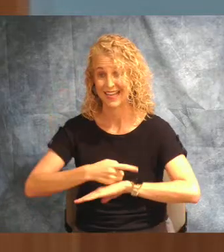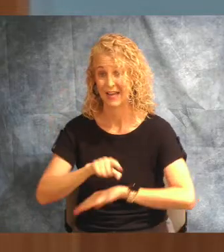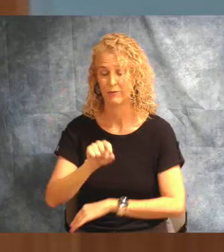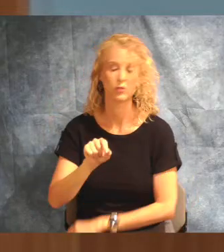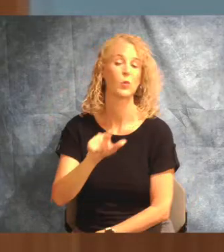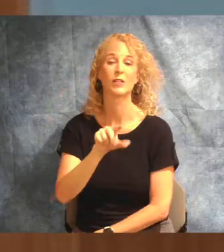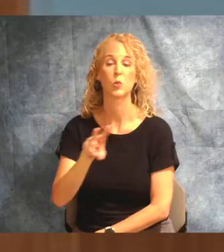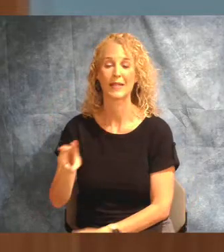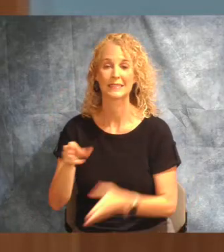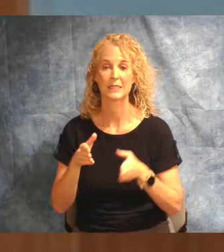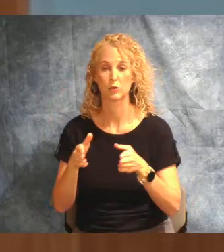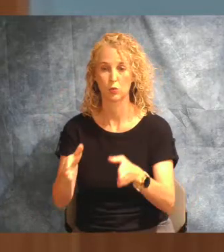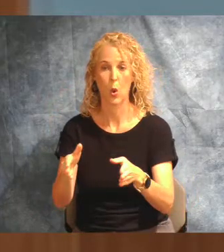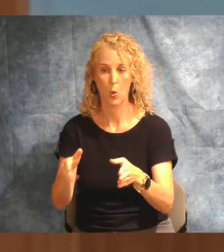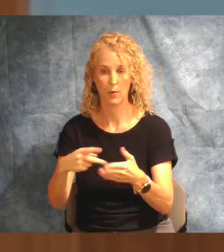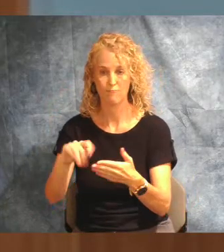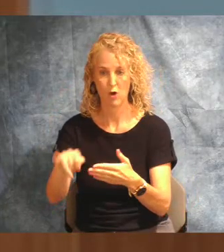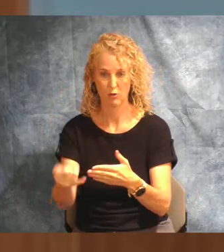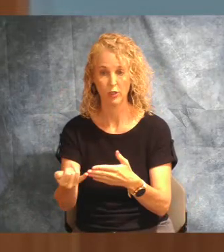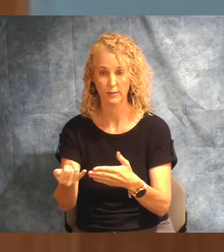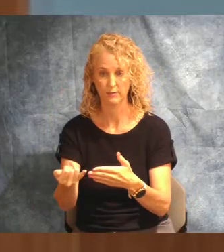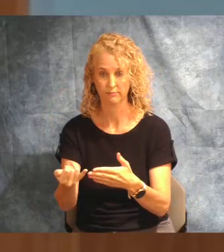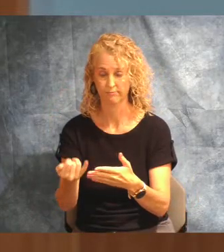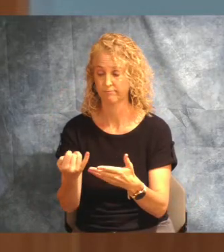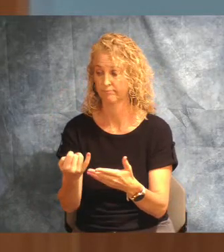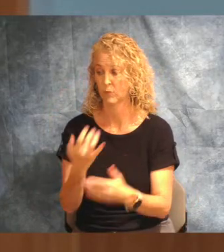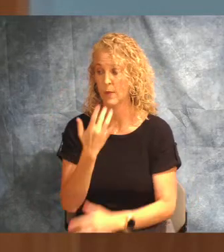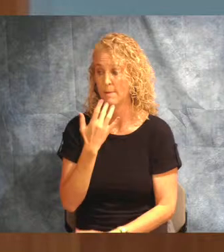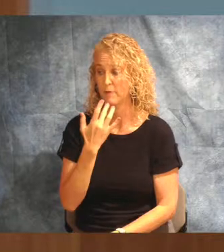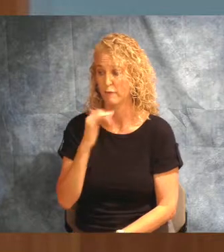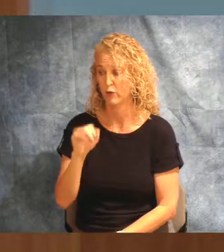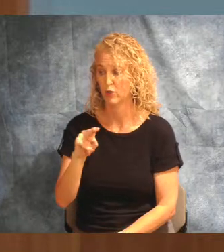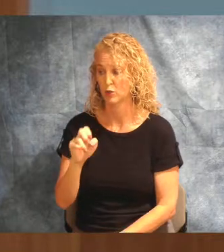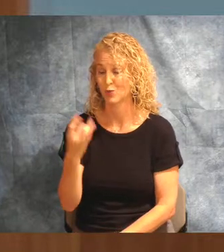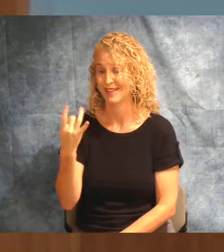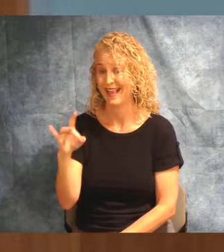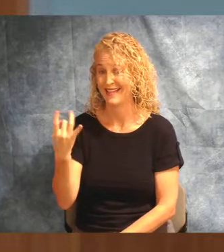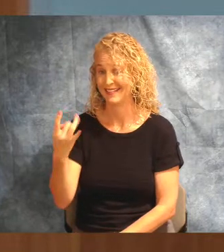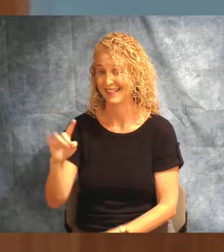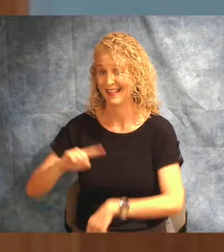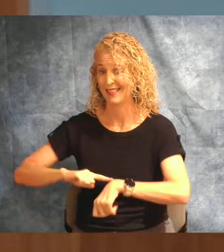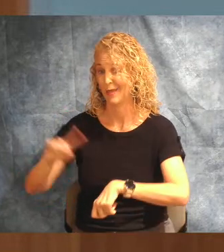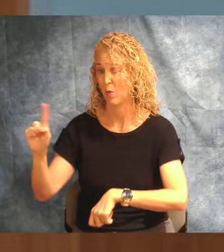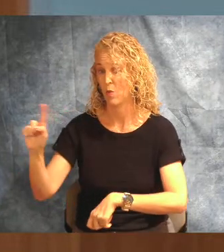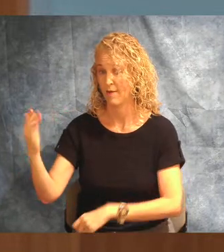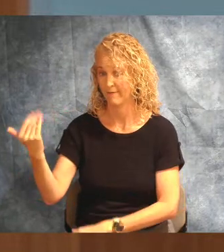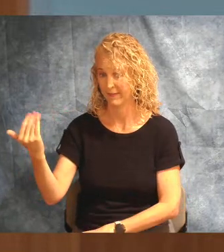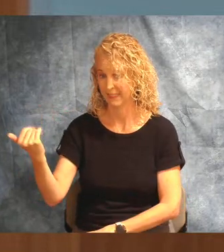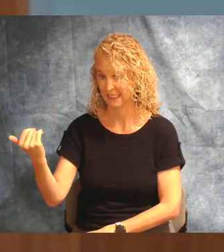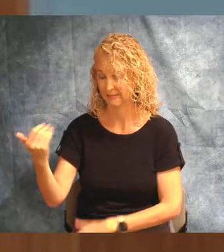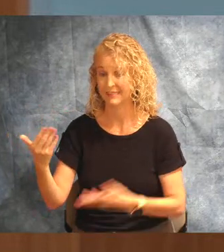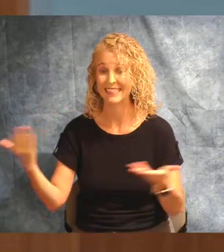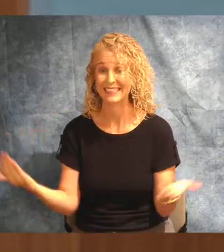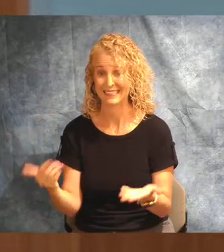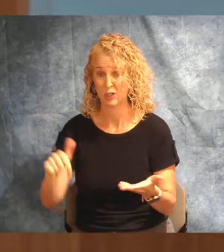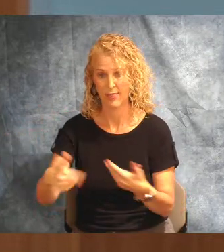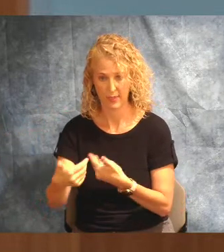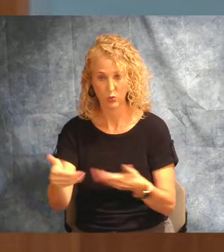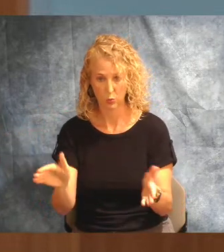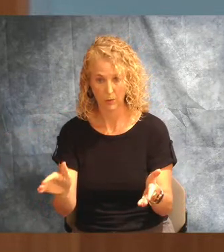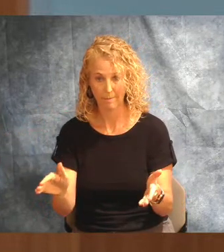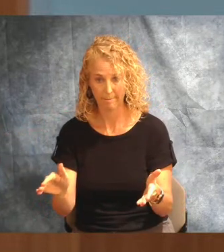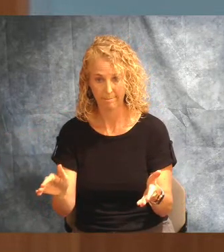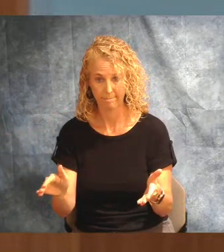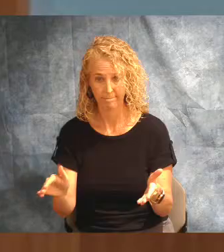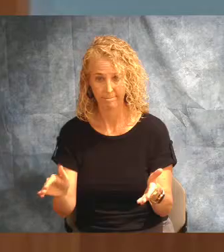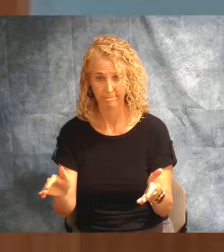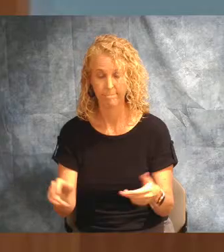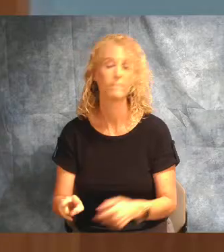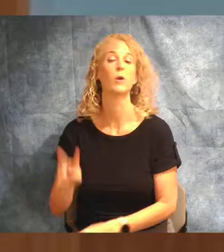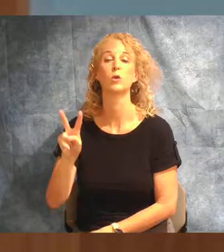projects. We'd like to set that hearing for June 18th at 115 here and for that we have $2.5 million